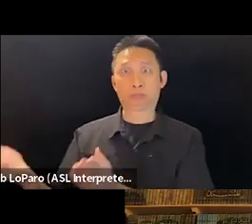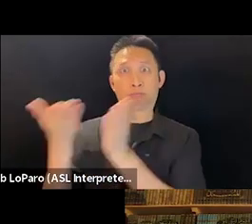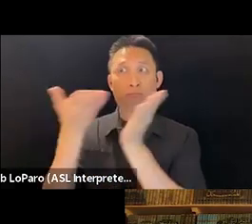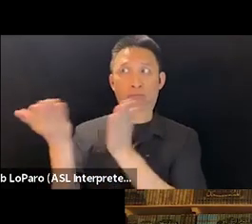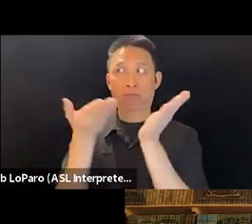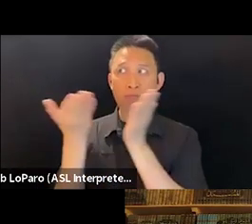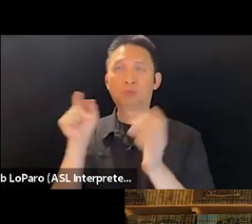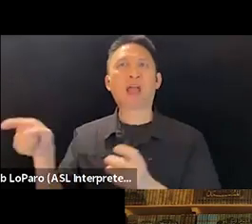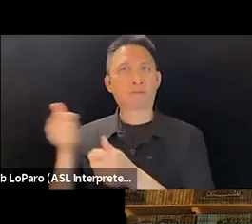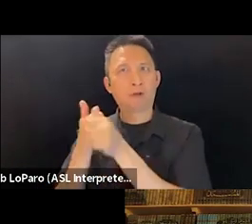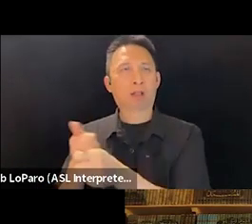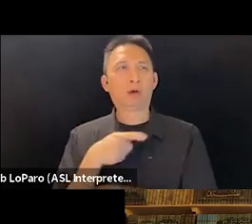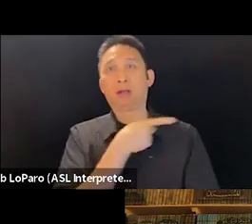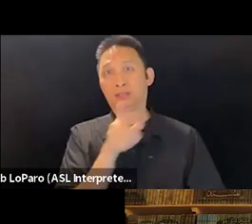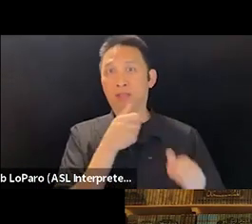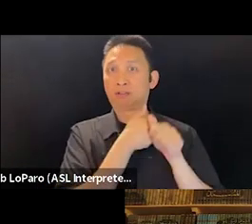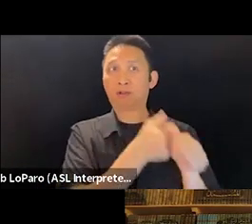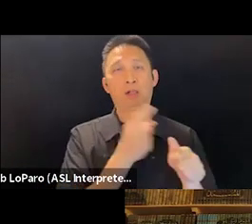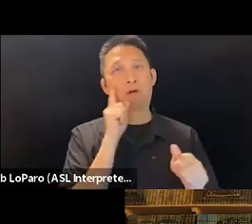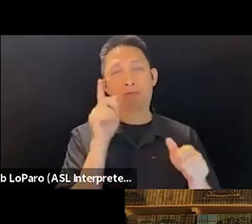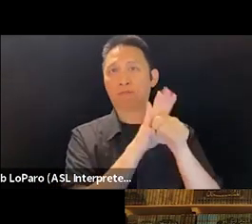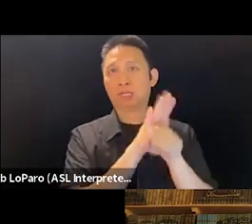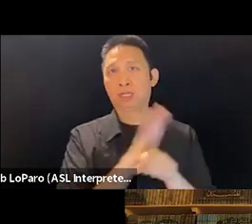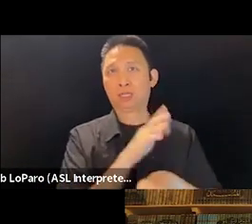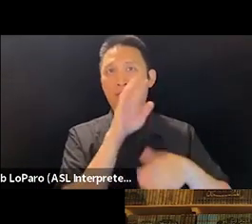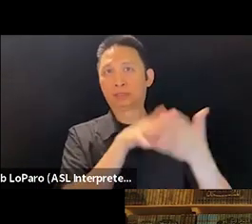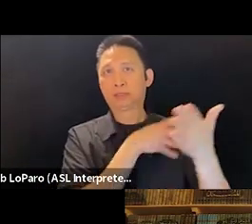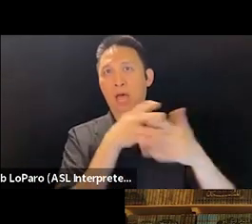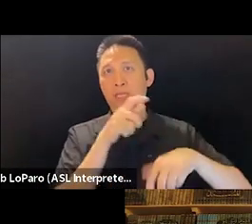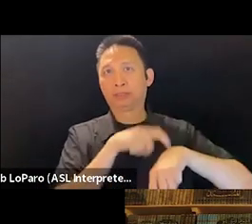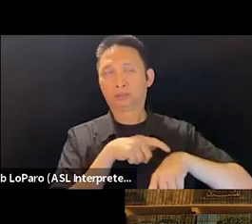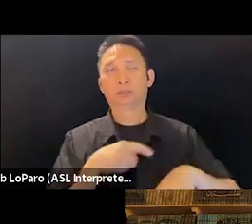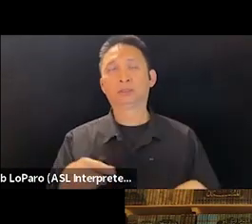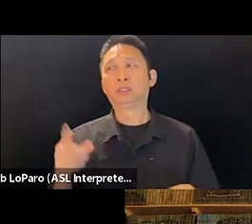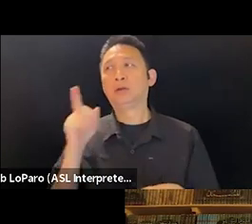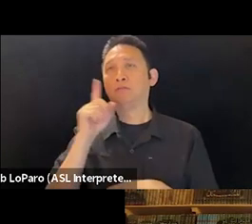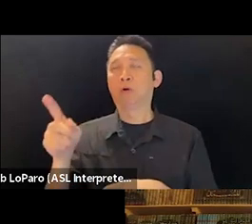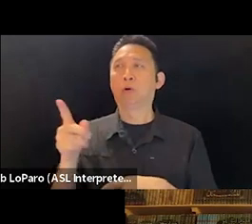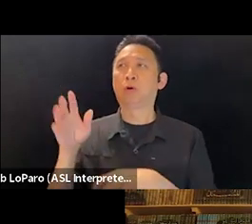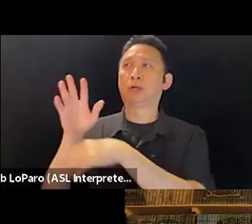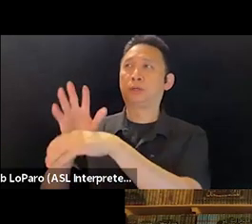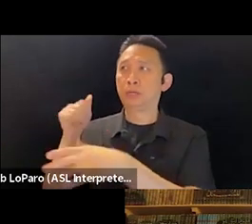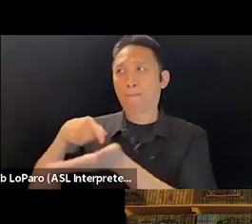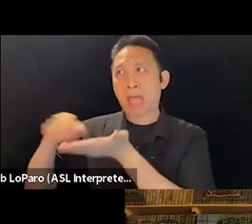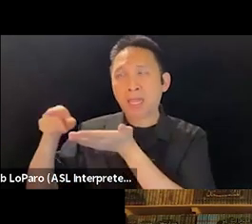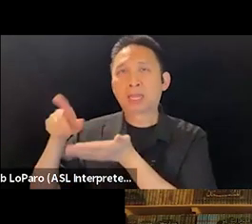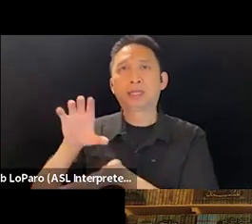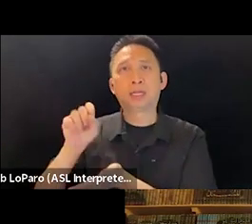and step by step if it is a production and commissioning and others. So there is a treatment and so with the treatment